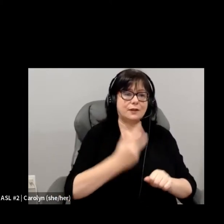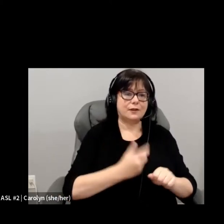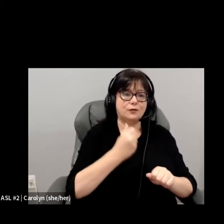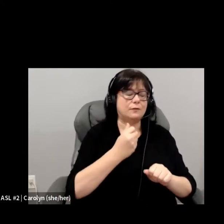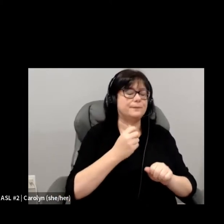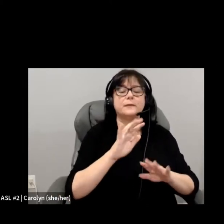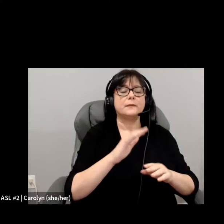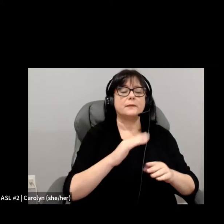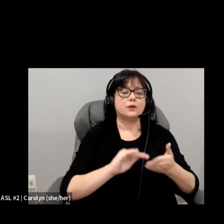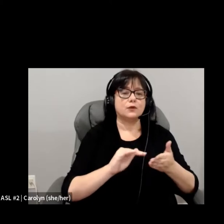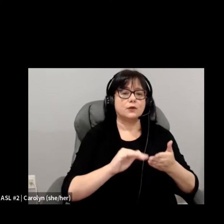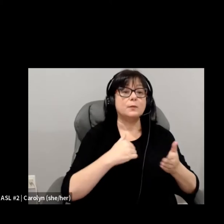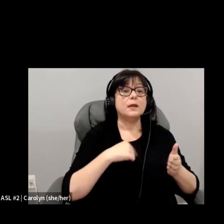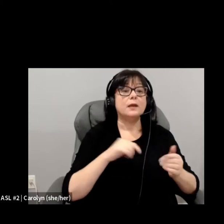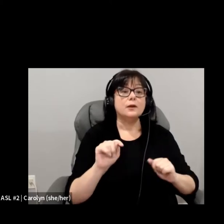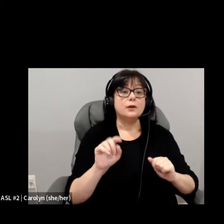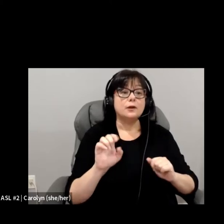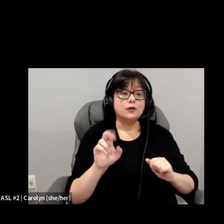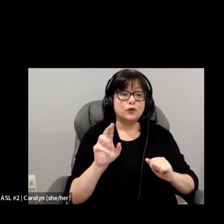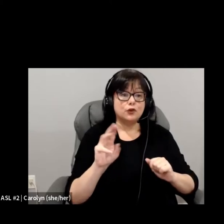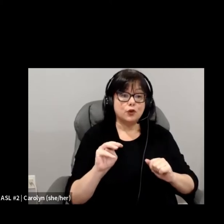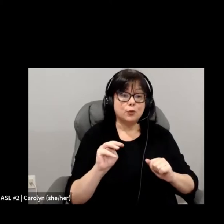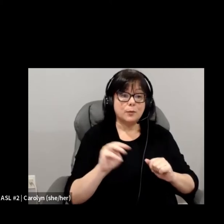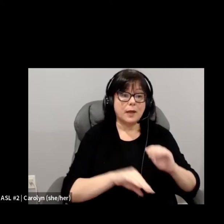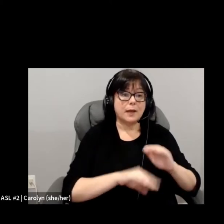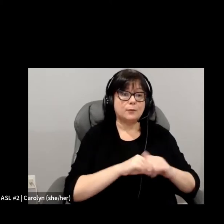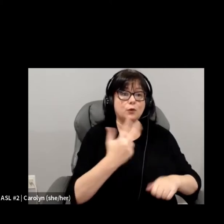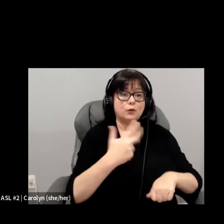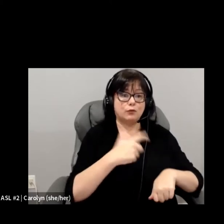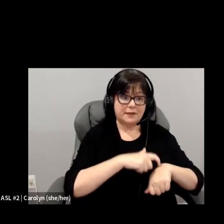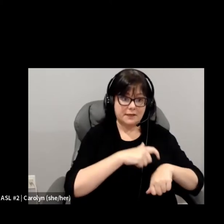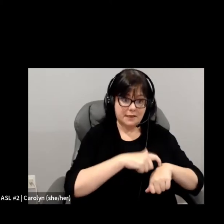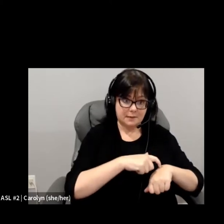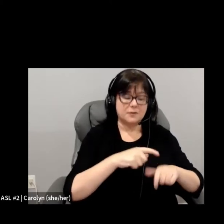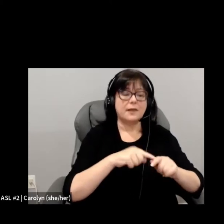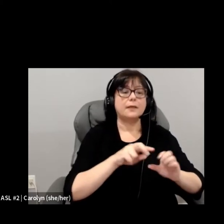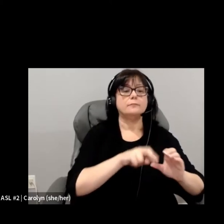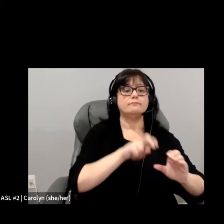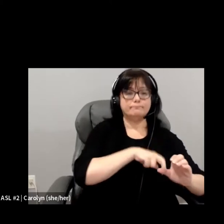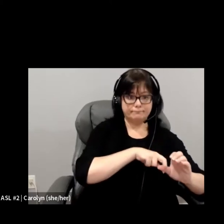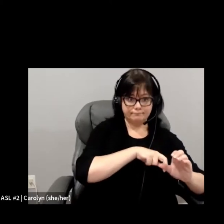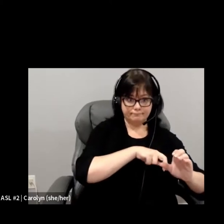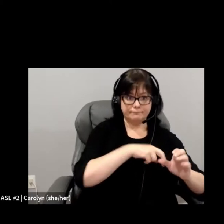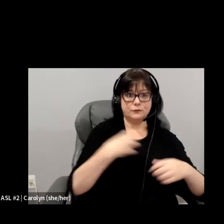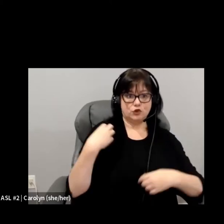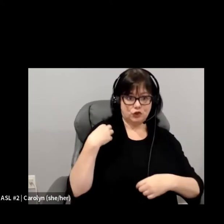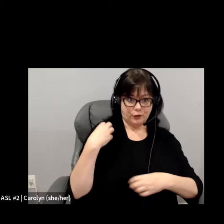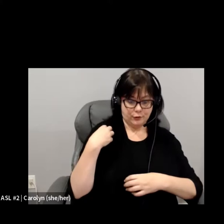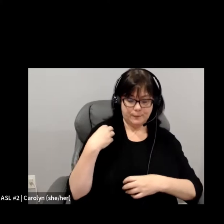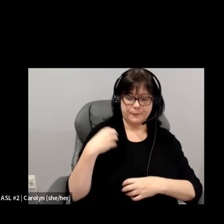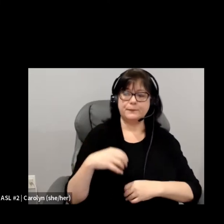WE ARE ALWAYS EXCITED BY THE ENERGY AND IDEAS THAT NEW BOARD MEMBERS BRING AND I THANK OUR